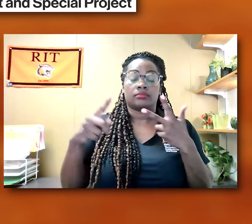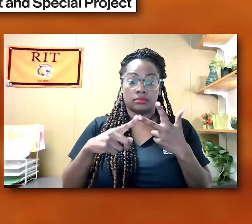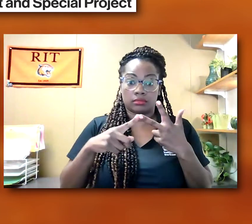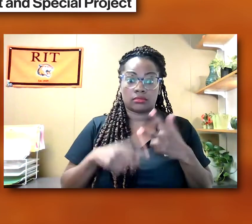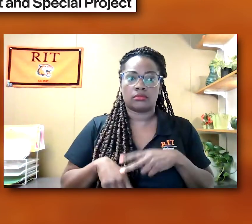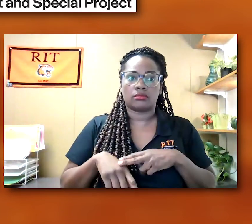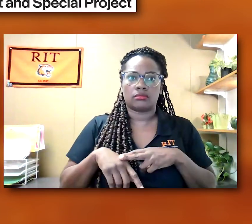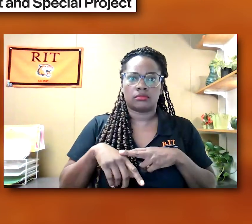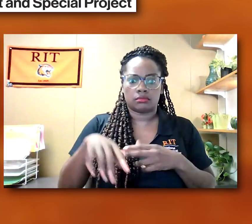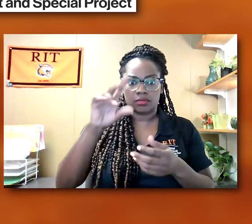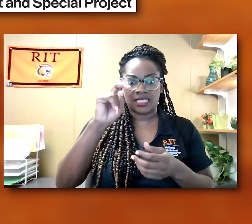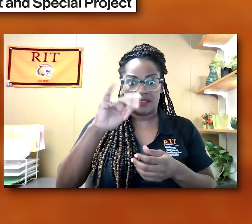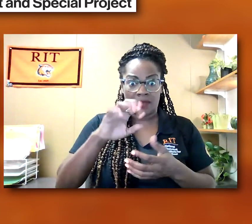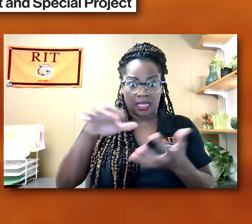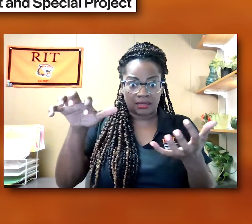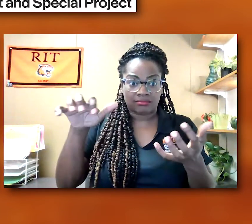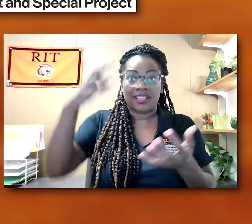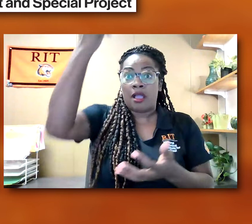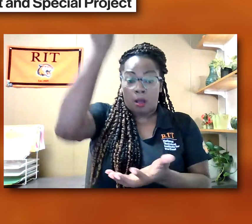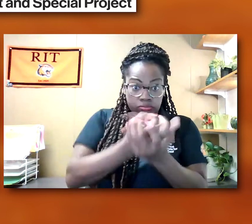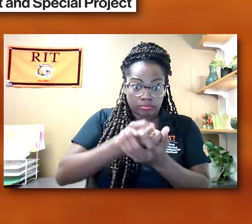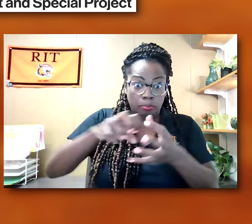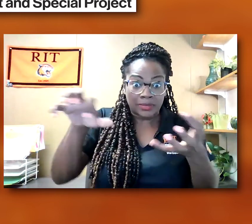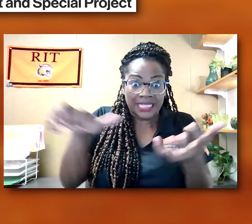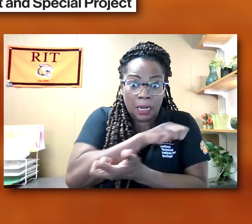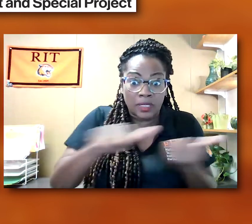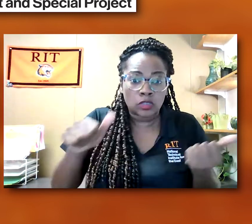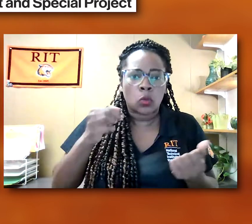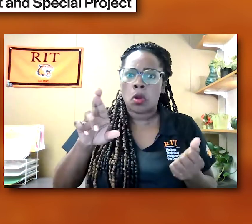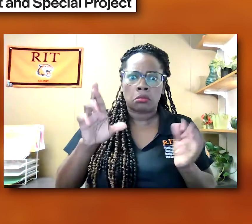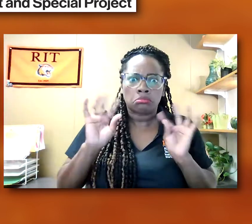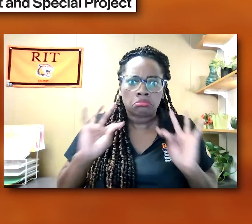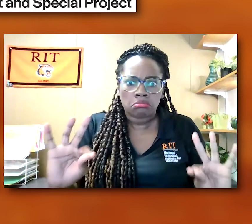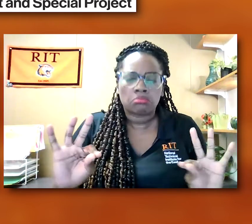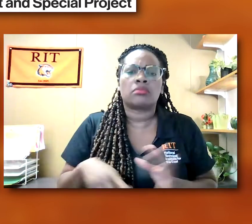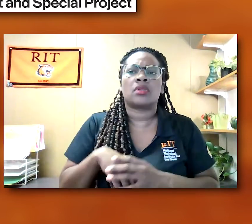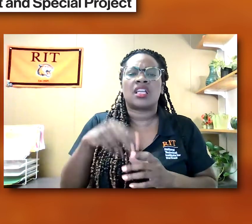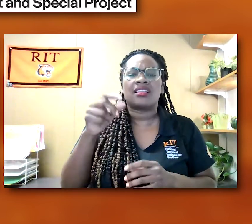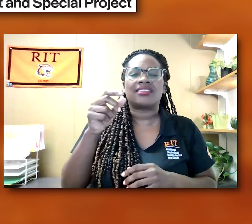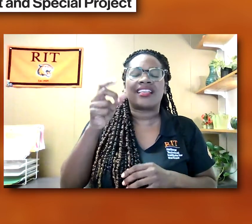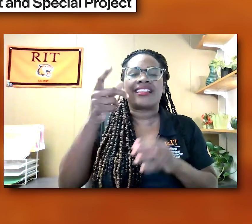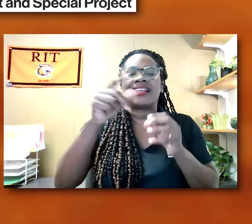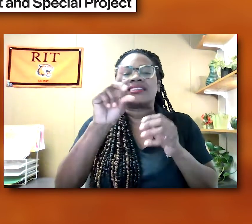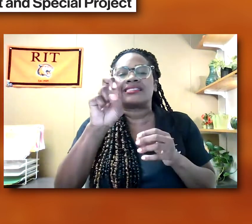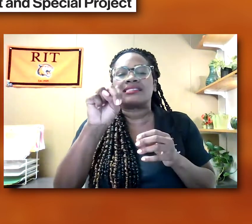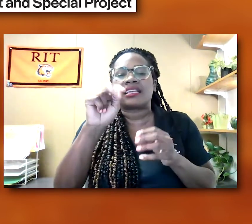Whoever can do it from the highest will certainly get more points. And, finally, did your device remain intact?